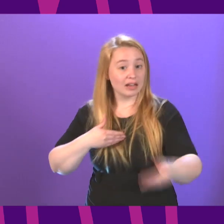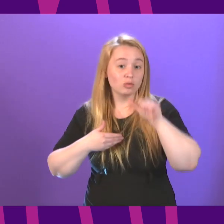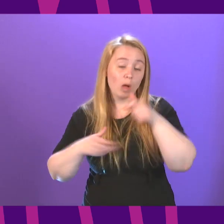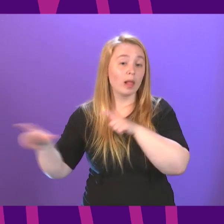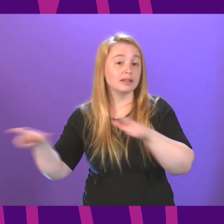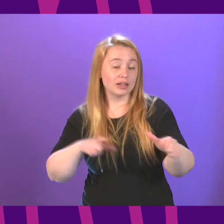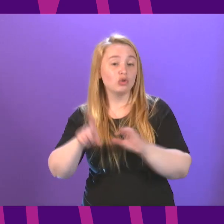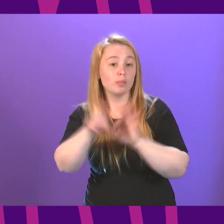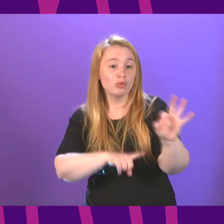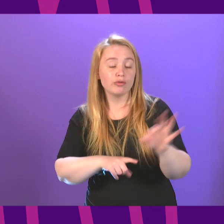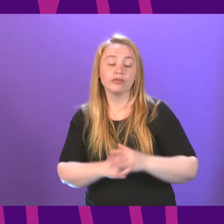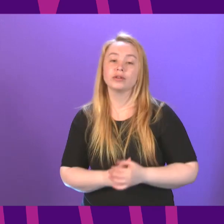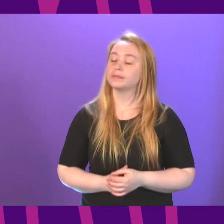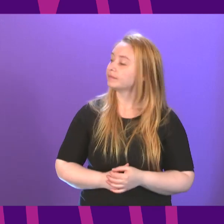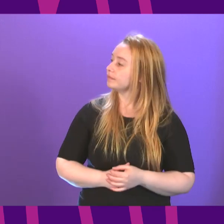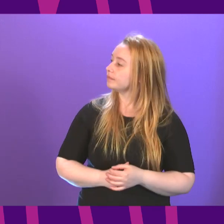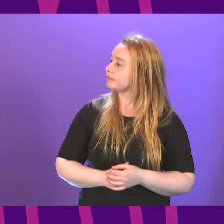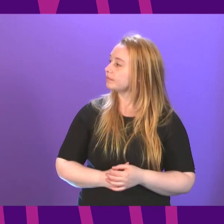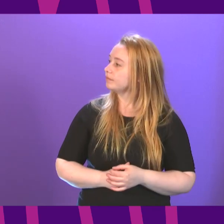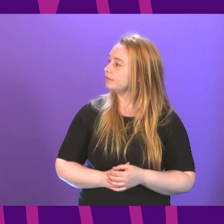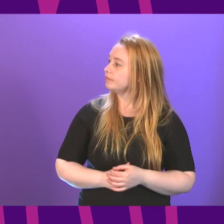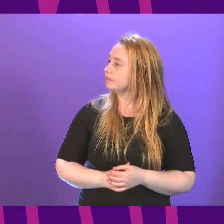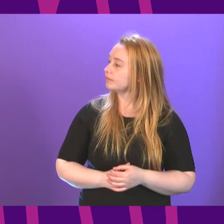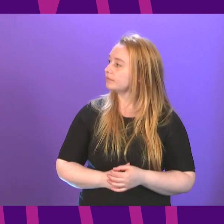Willie Rennie: I do not think that the First Minister should